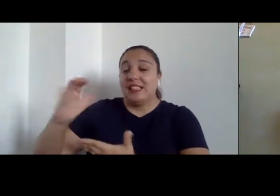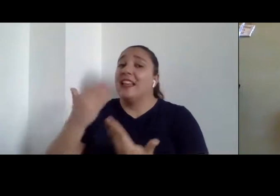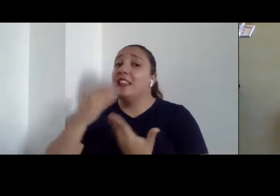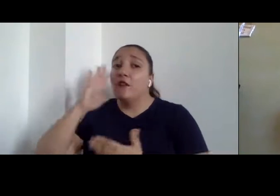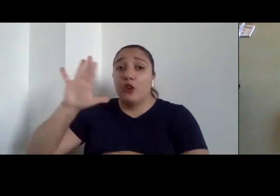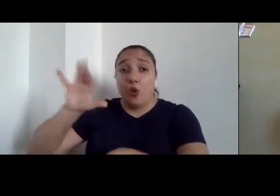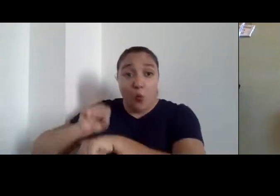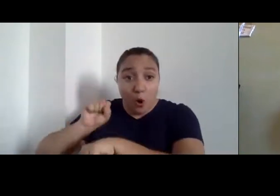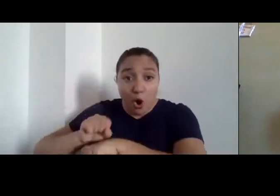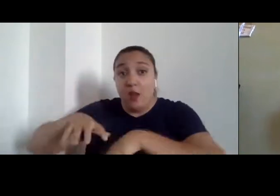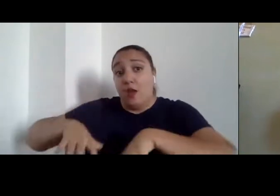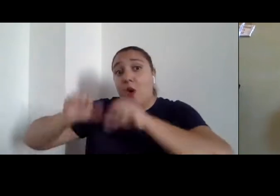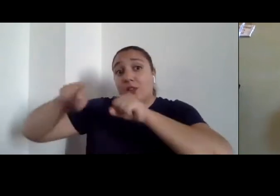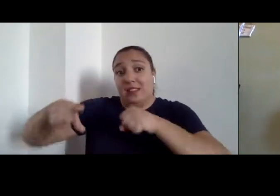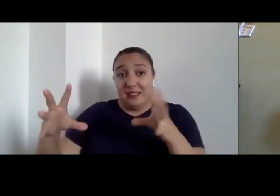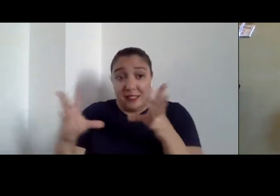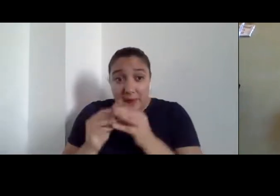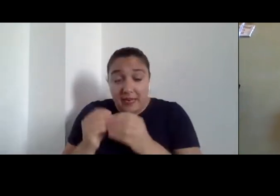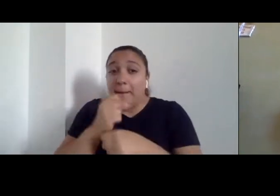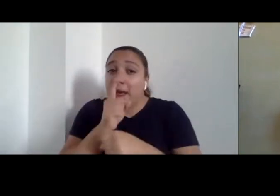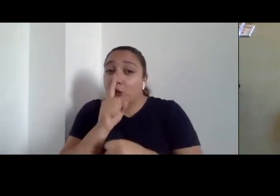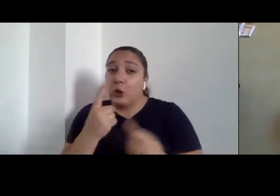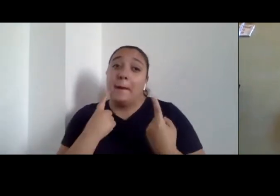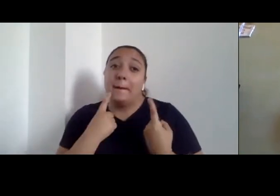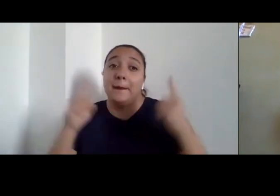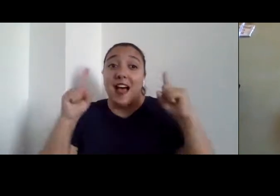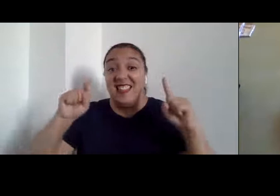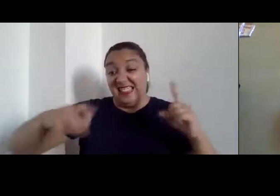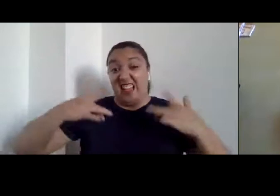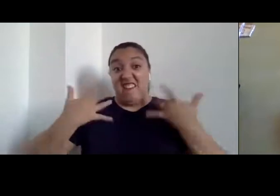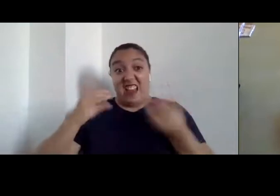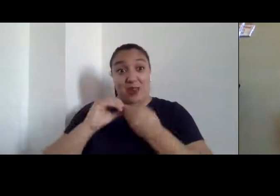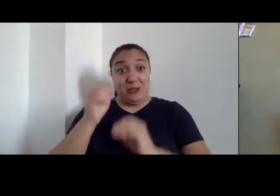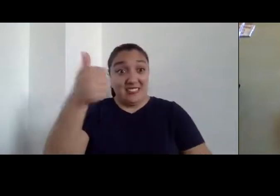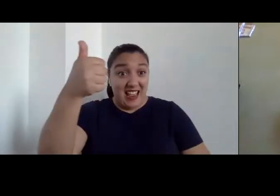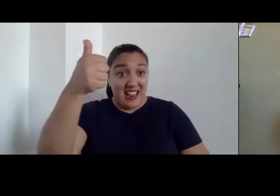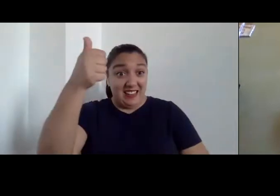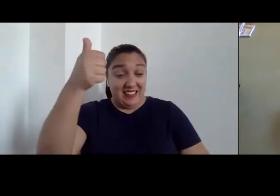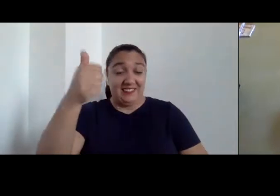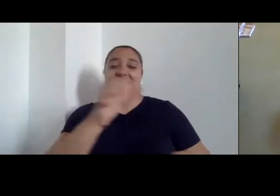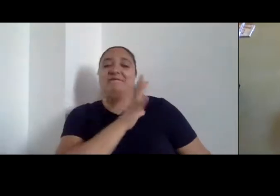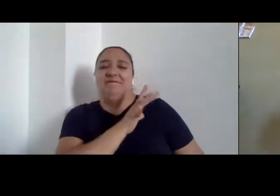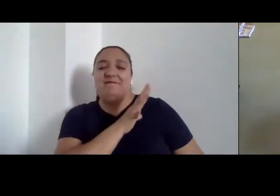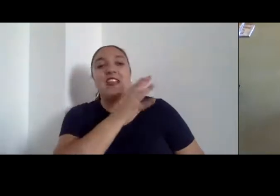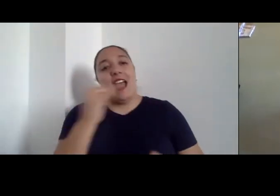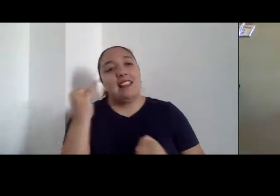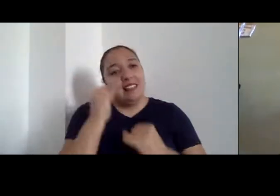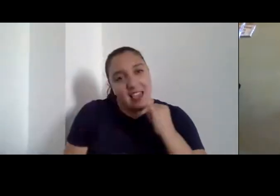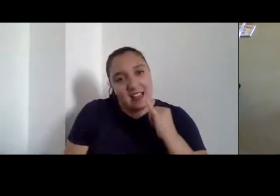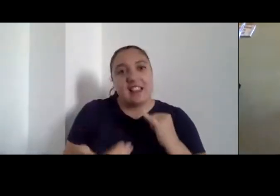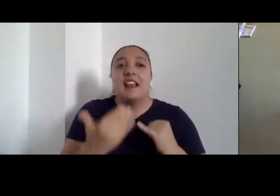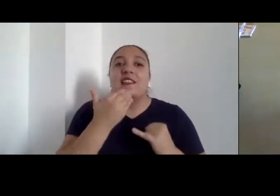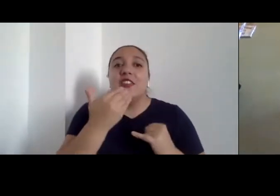this series together and lastly, I want to thank all of our dance community that tunes